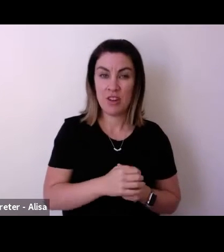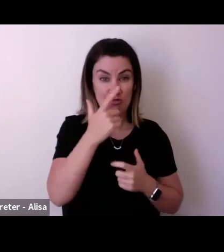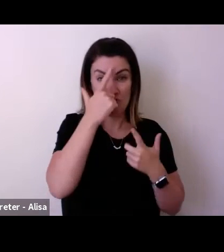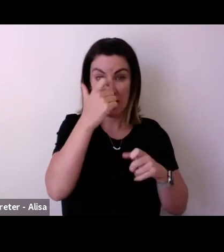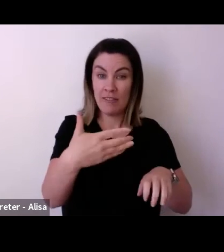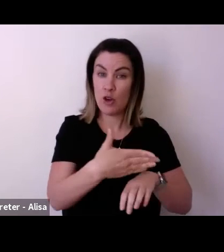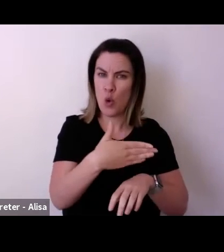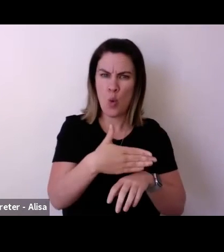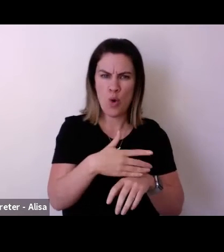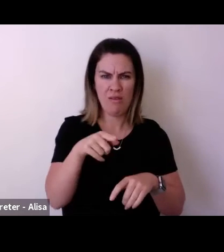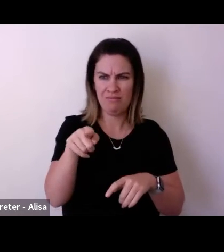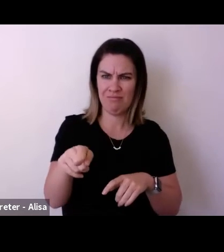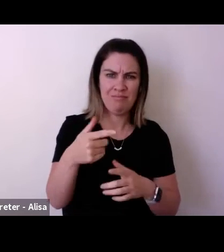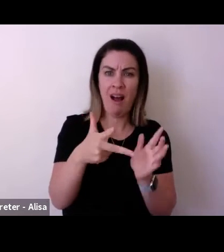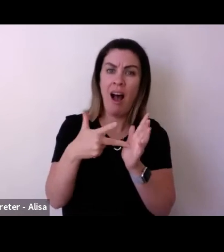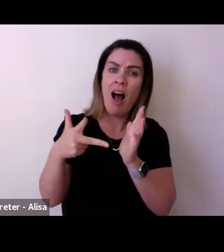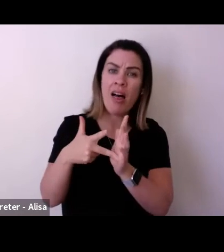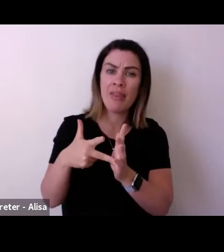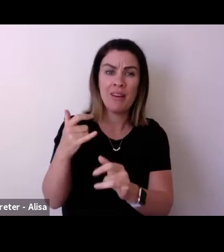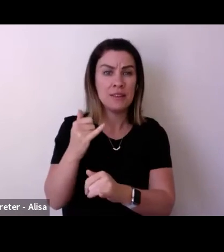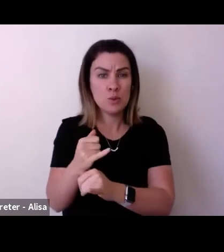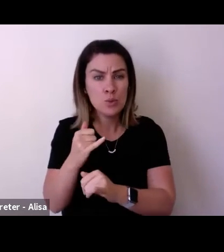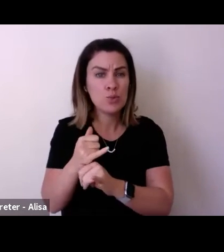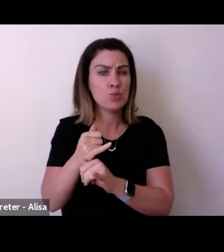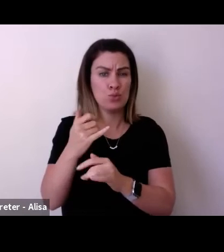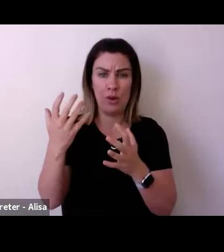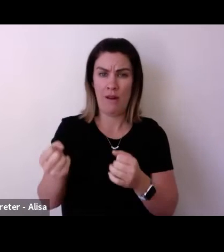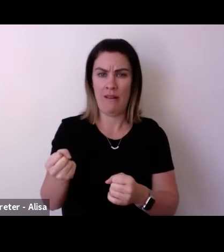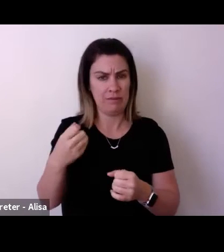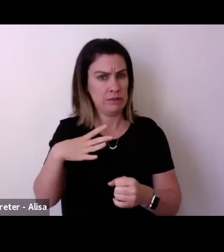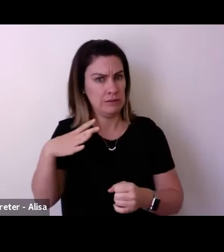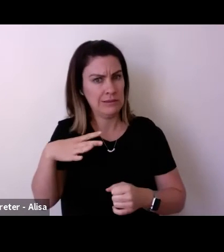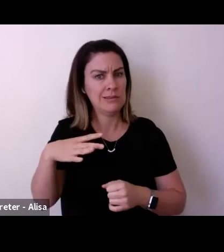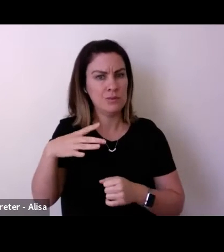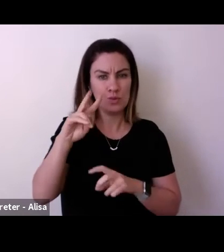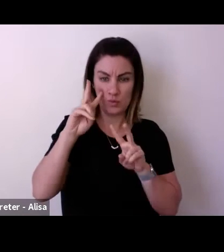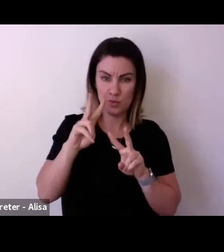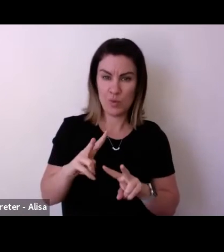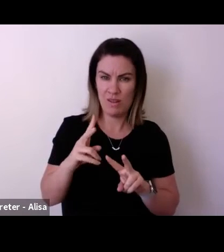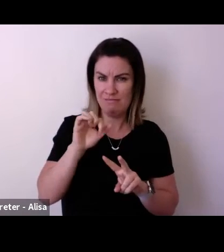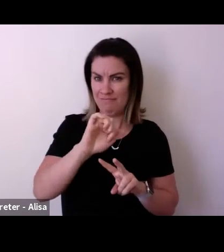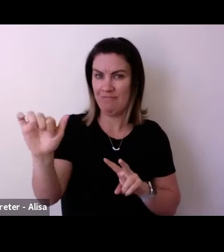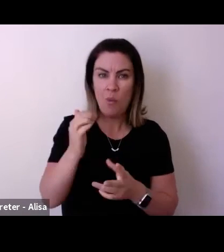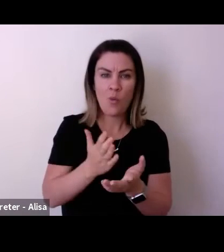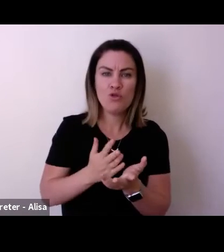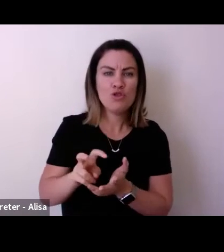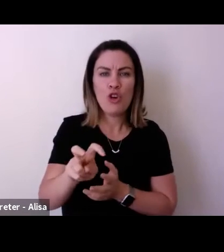within creative institutions across the country, particularly those embarking on their own journey with an template disciplinary